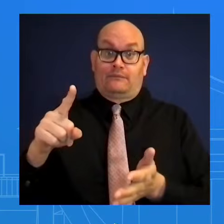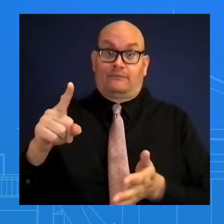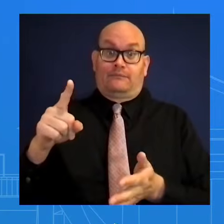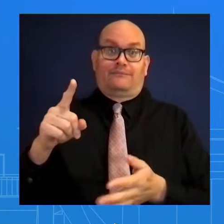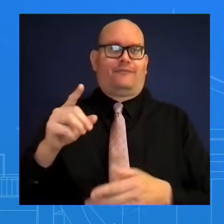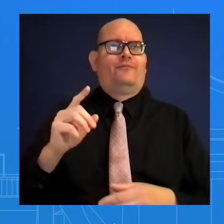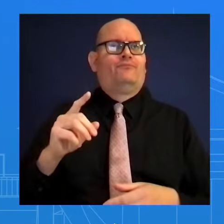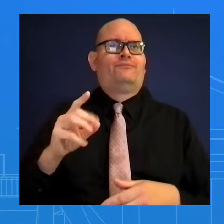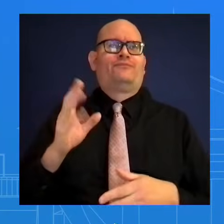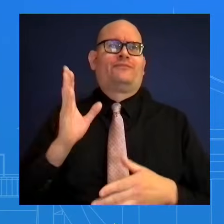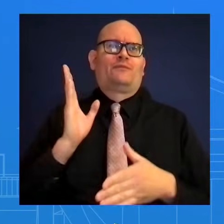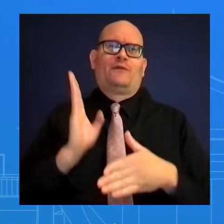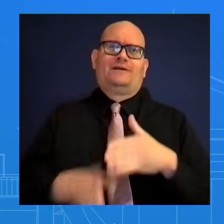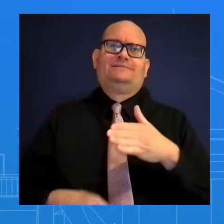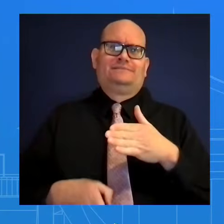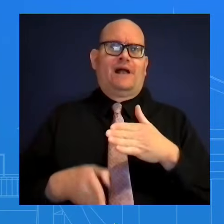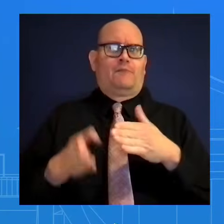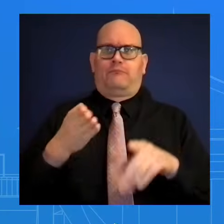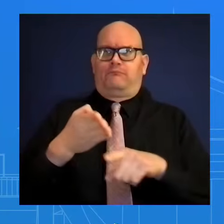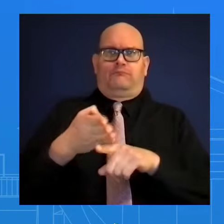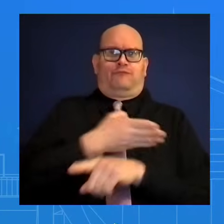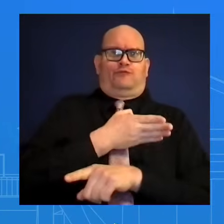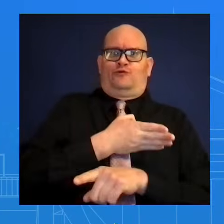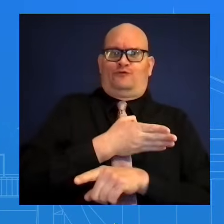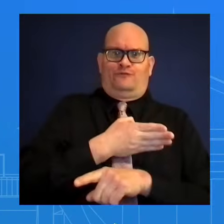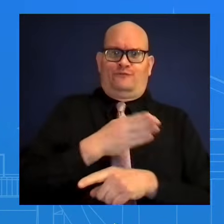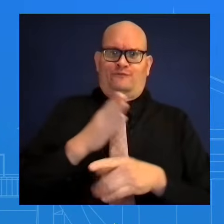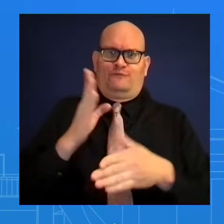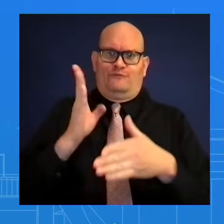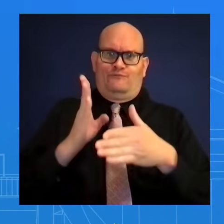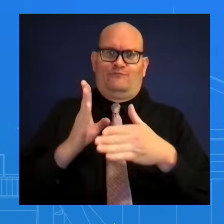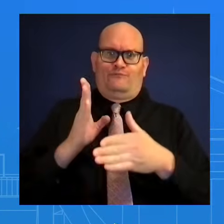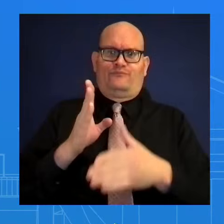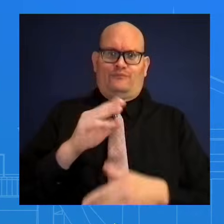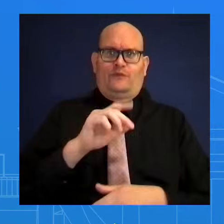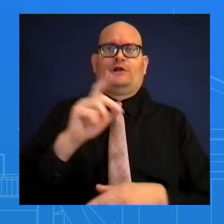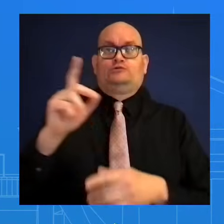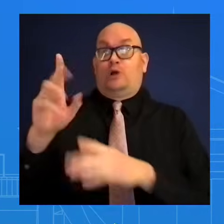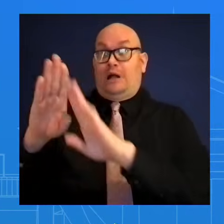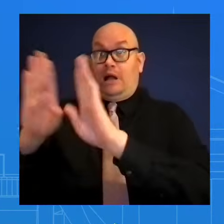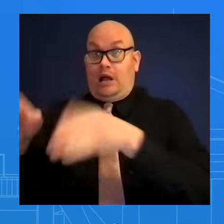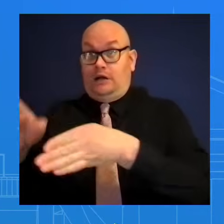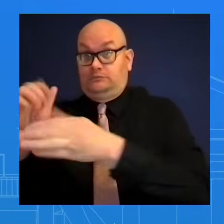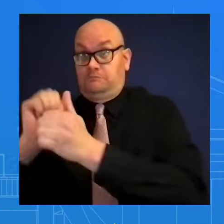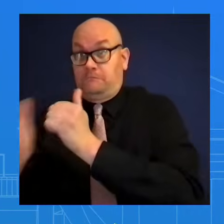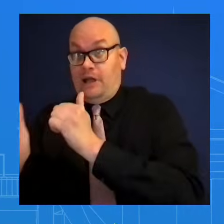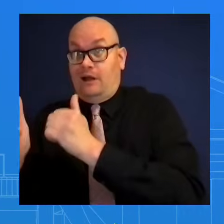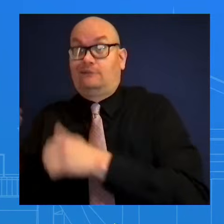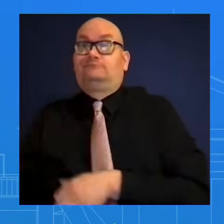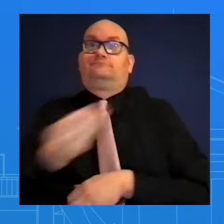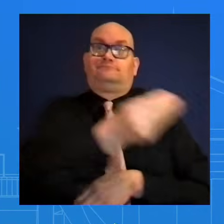and take this out of the - House. It's going to go to the Senate; its going to go out of the Senate. And so we believe that this is going to get done.